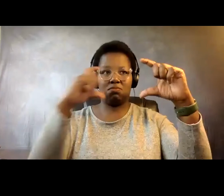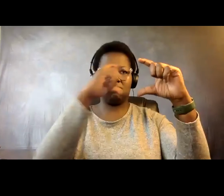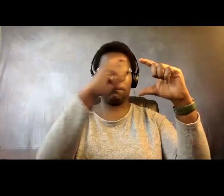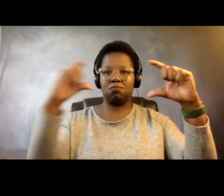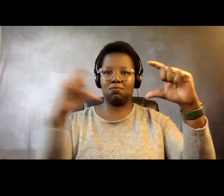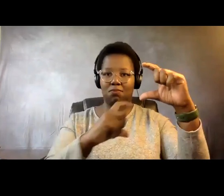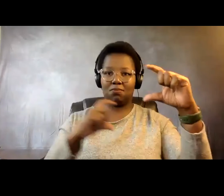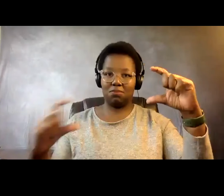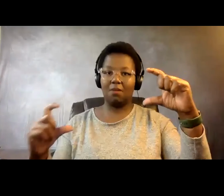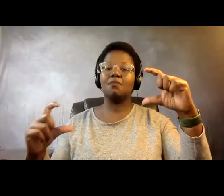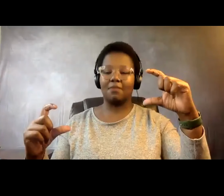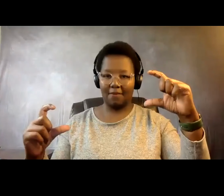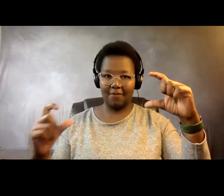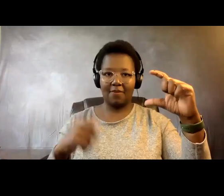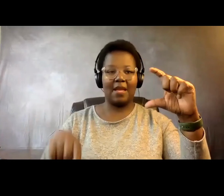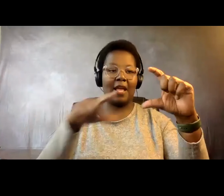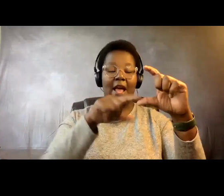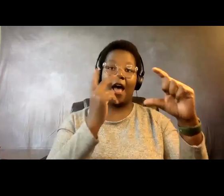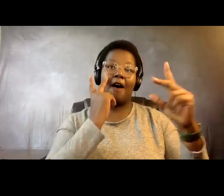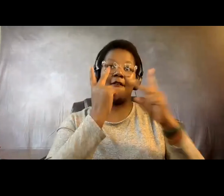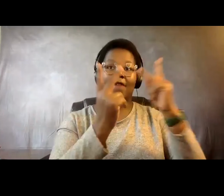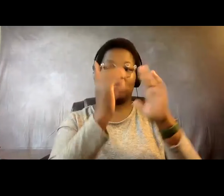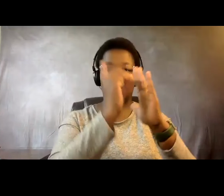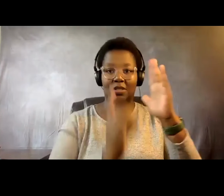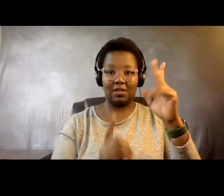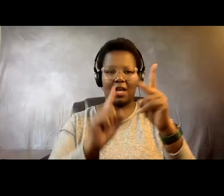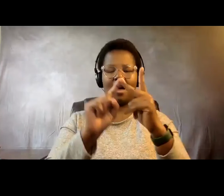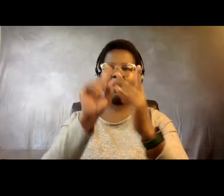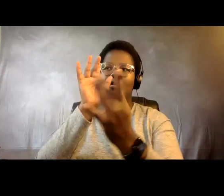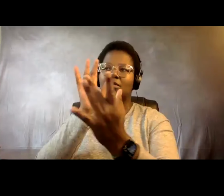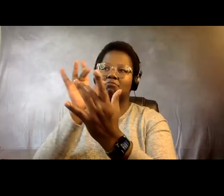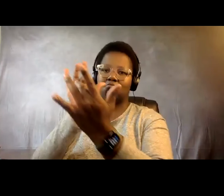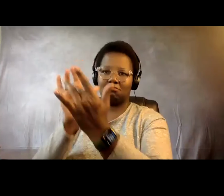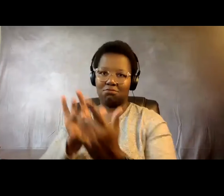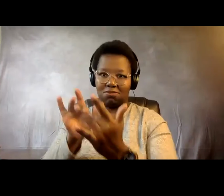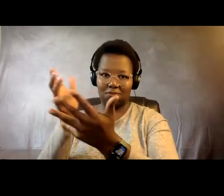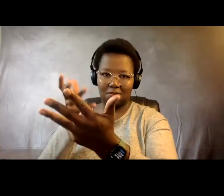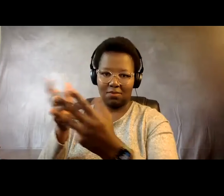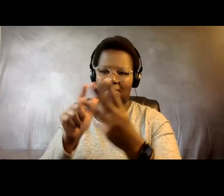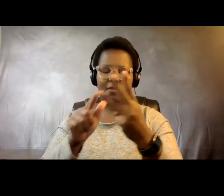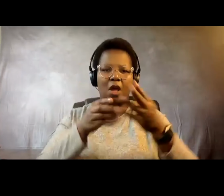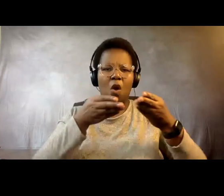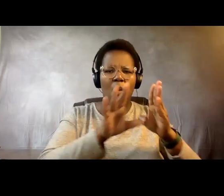categories. I have visual design interactions, wayfinding, and enhanced content and markup.